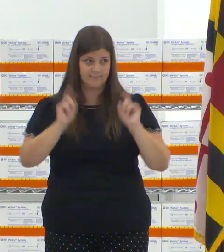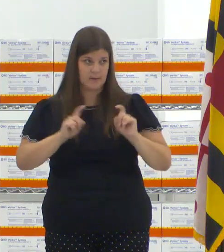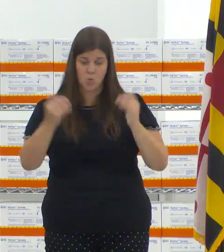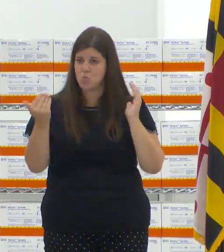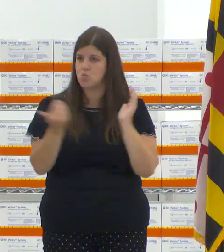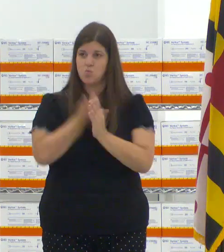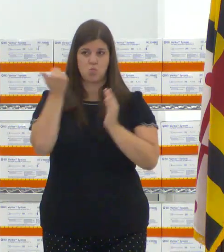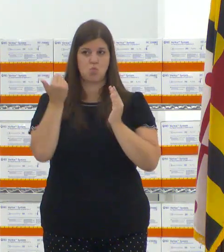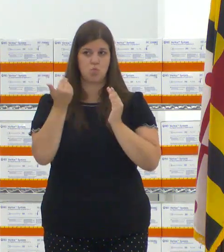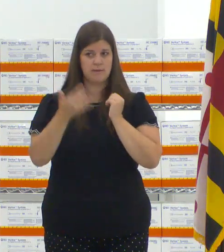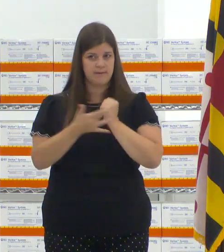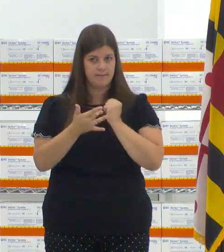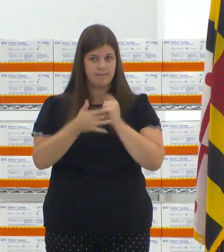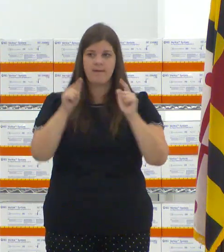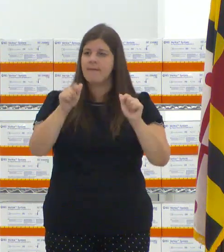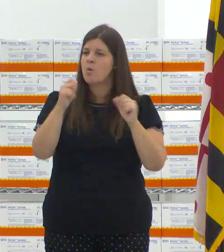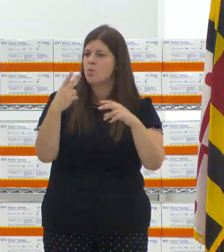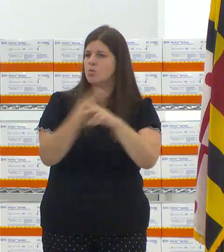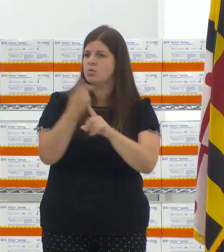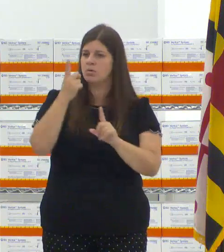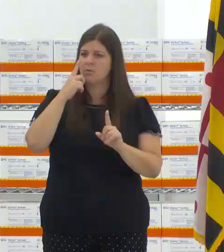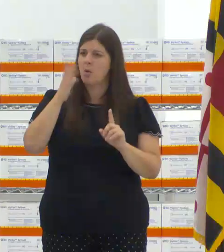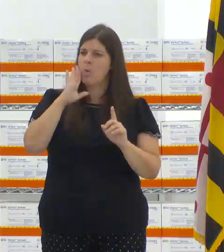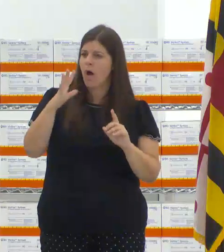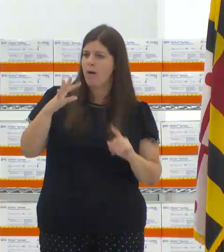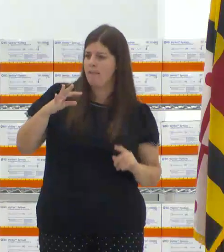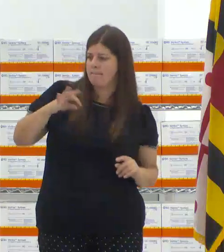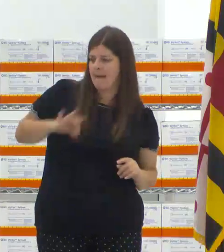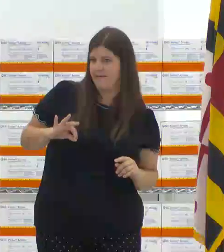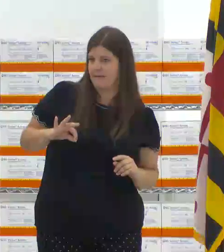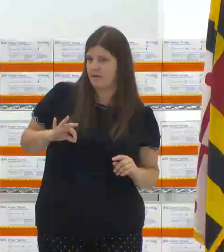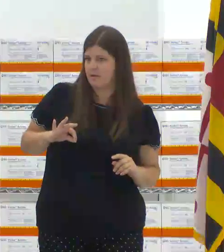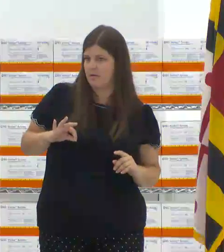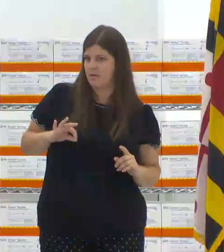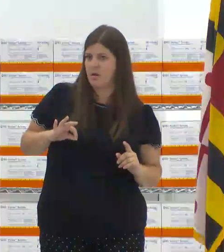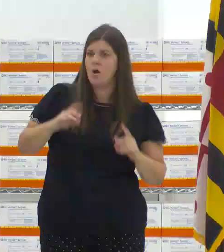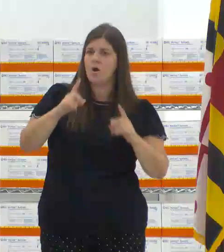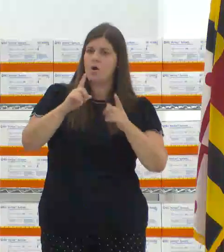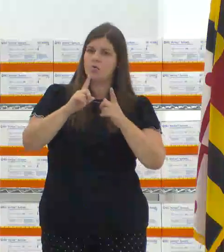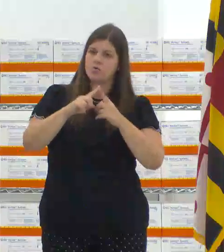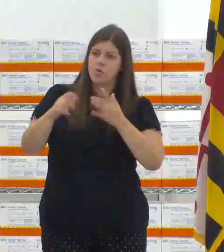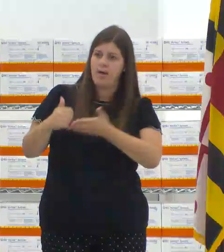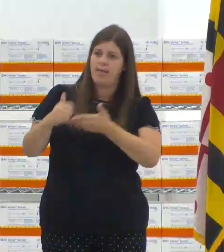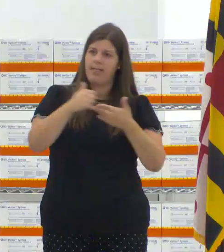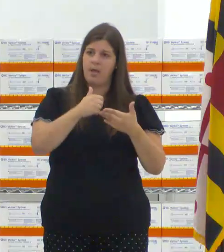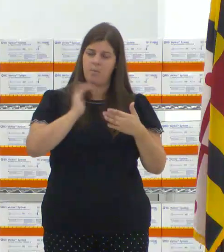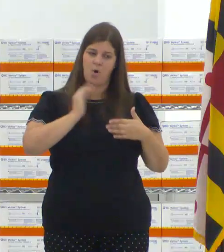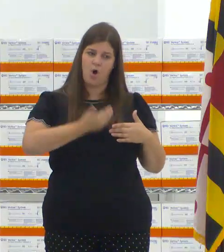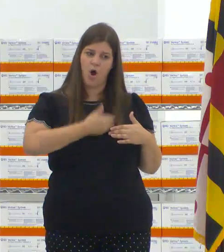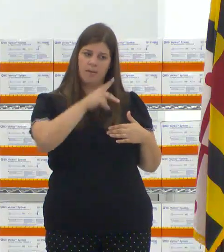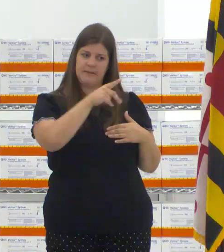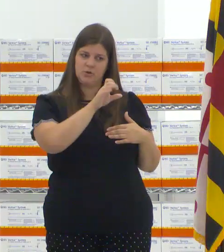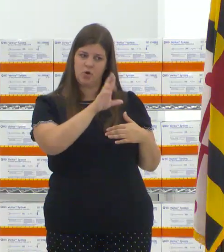But there's no blanket answer to that question, simply because it really varies depending on the level of community -- underlying community